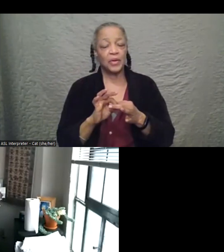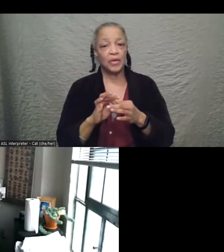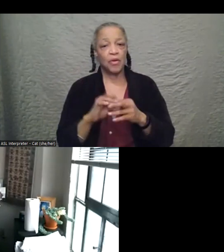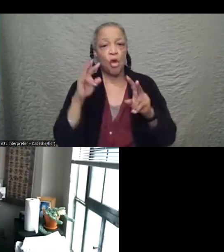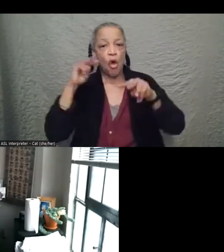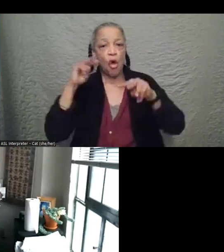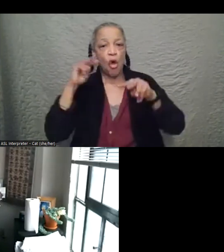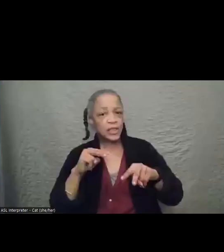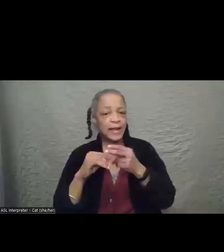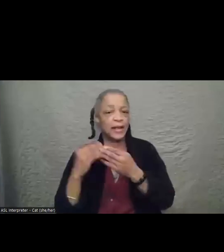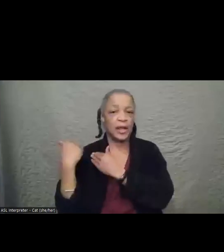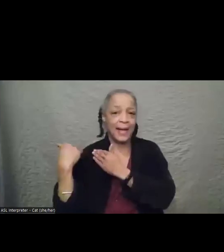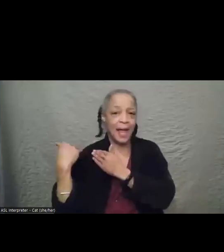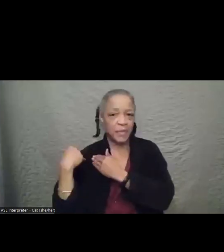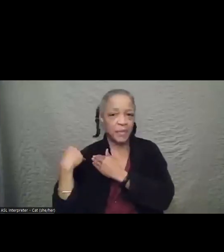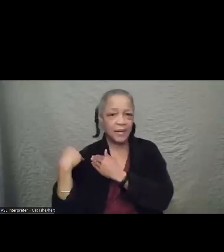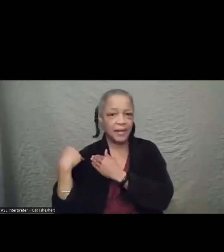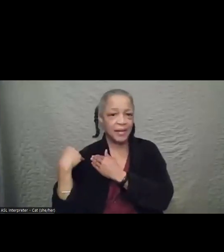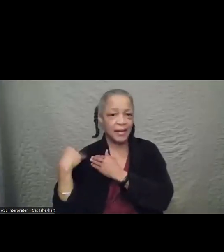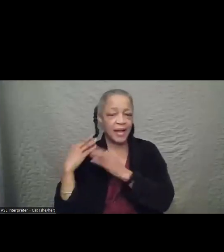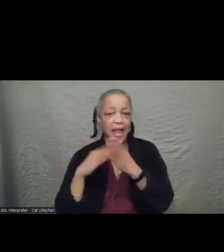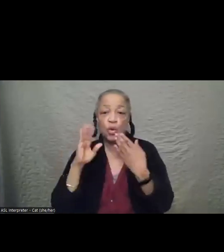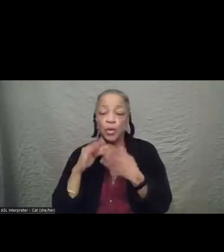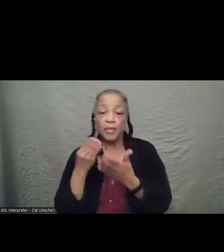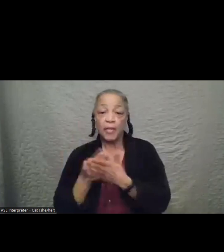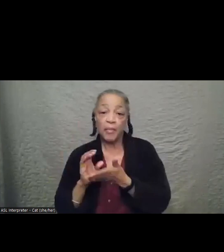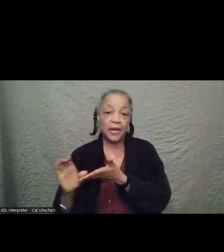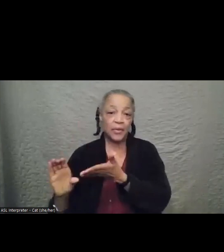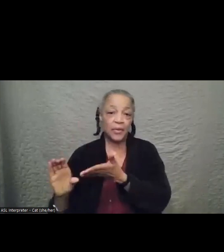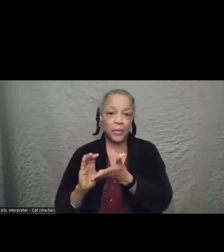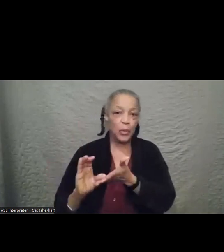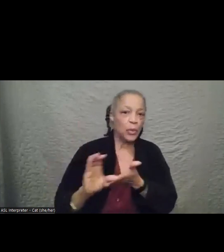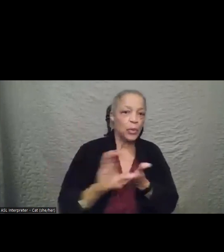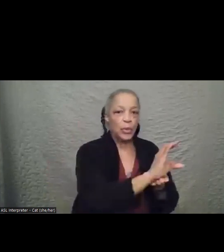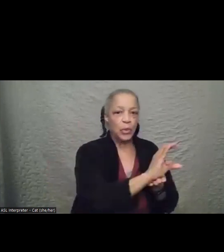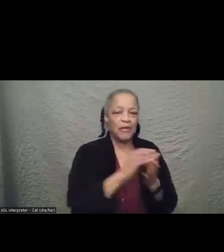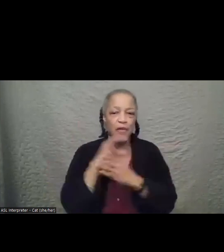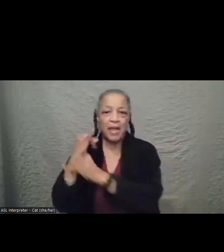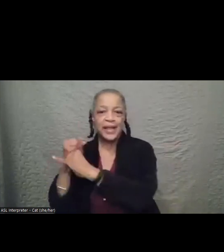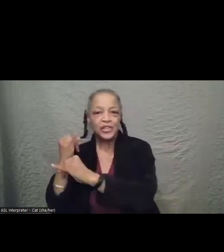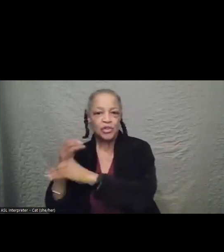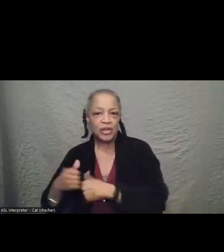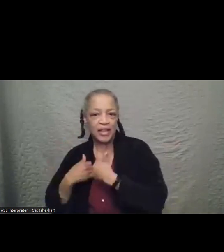accountability piece as well as the redirection of funding from institutional living to home